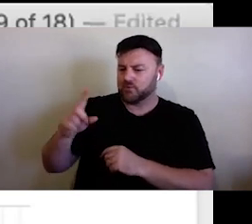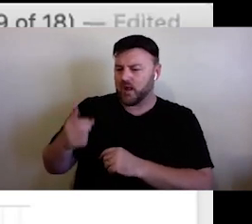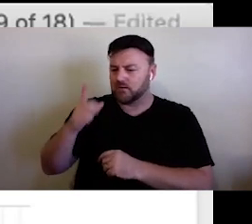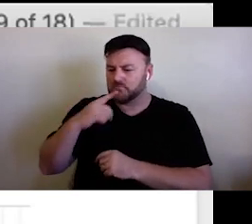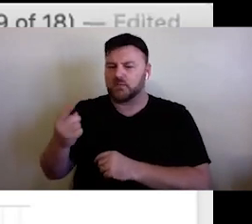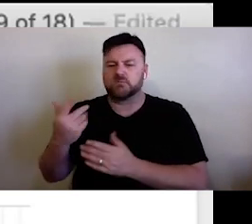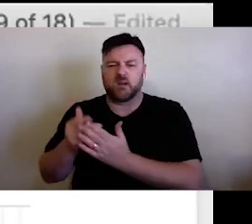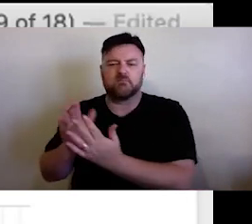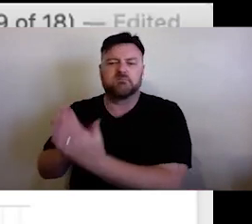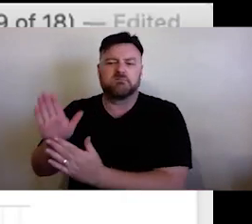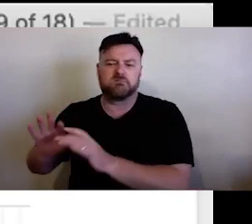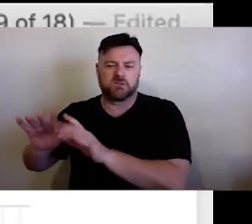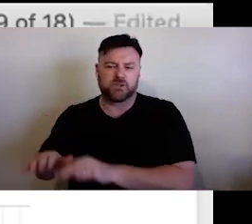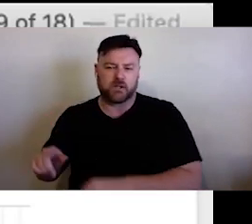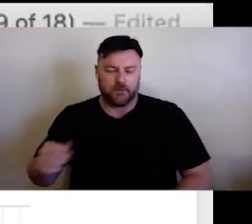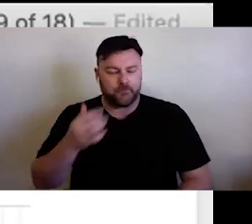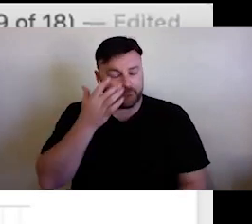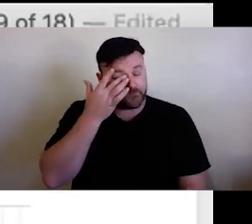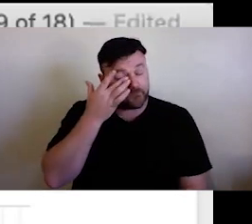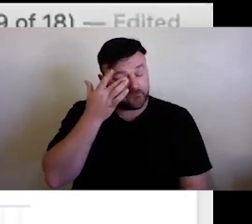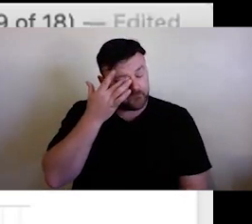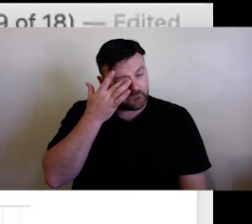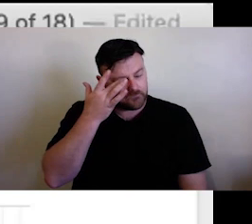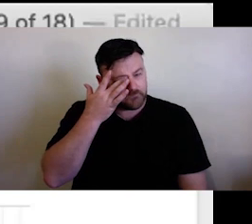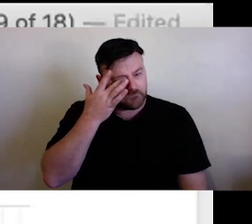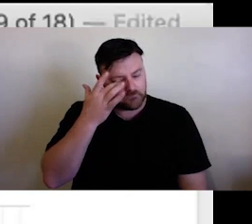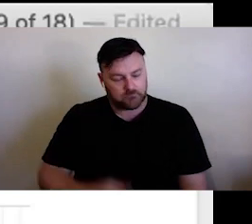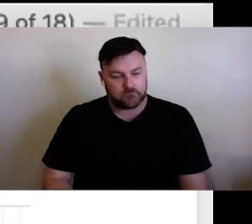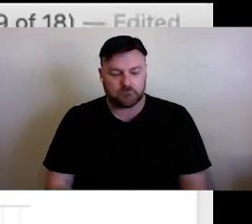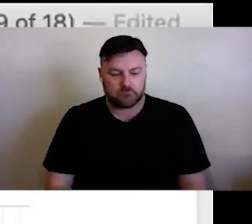also, raising $82,000 for Australian Classical Musicians. The Phantom Of